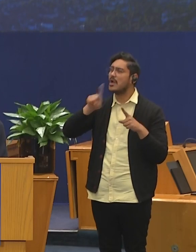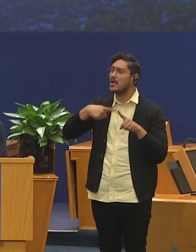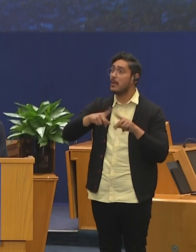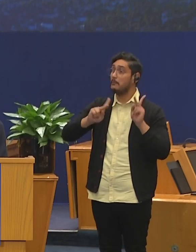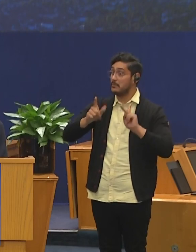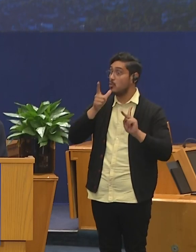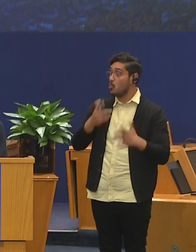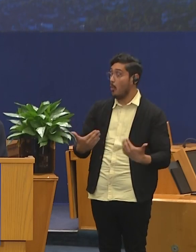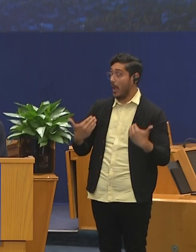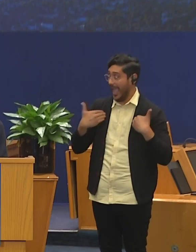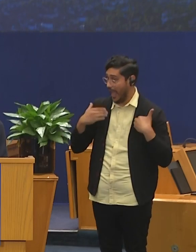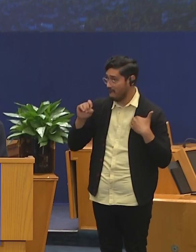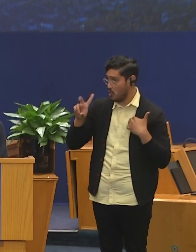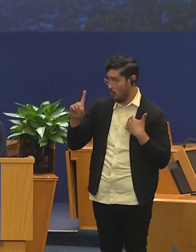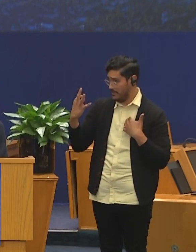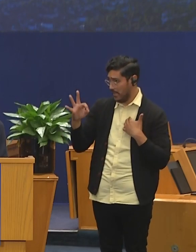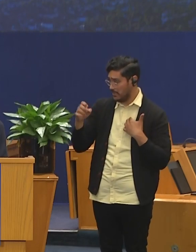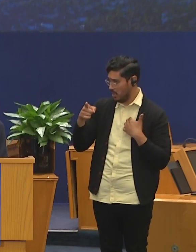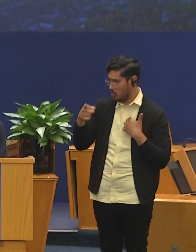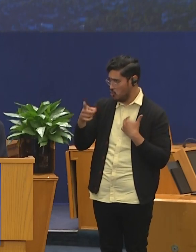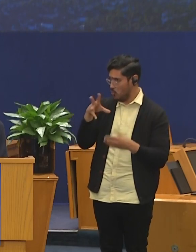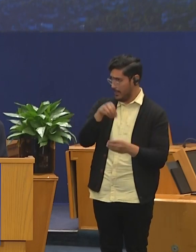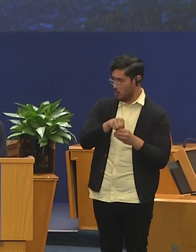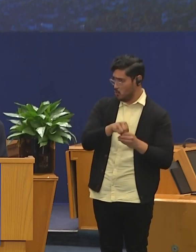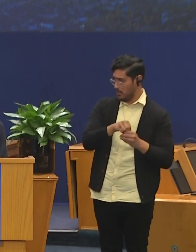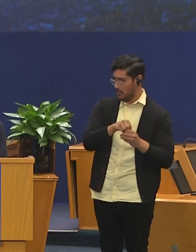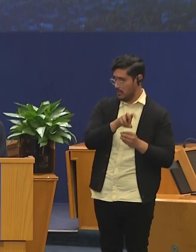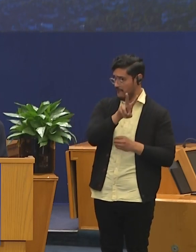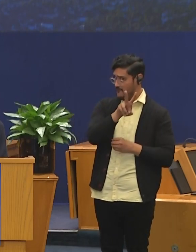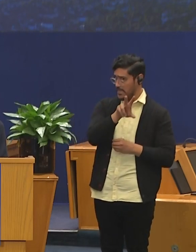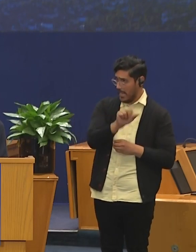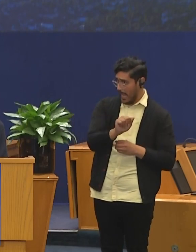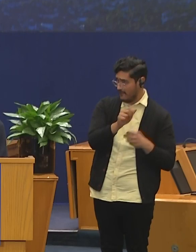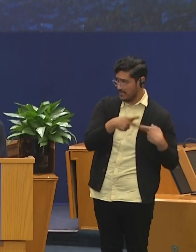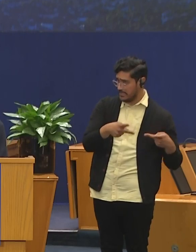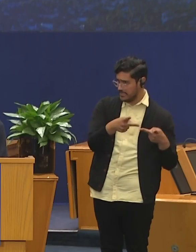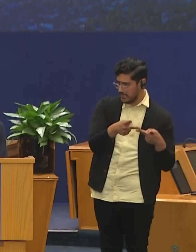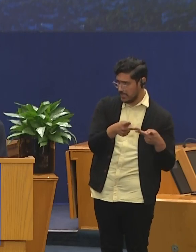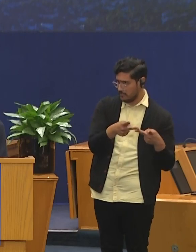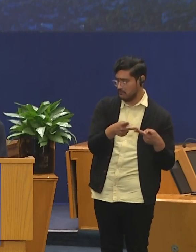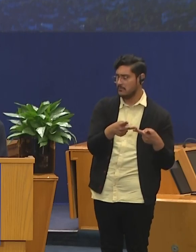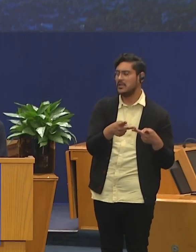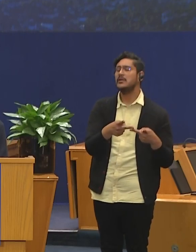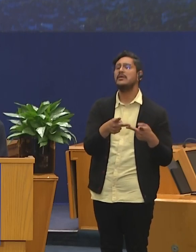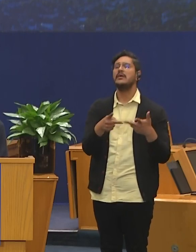YOU TALK ABOUT POSITIVE CASES AND INSTITUTIONS, ARE YOU INCLUDING VA FACILITIES, OR